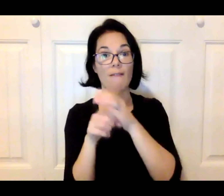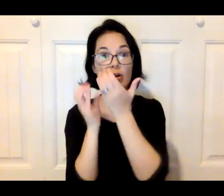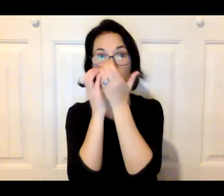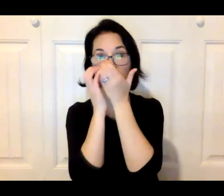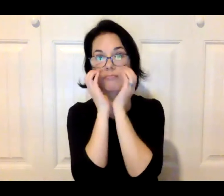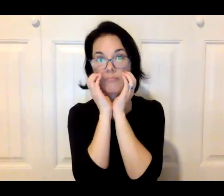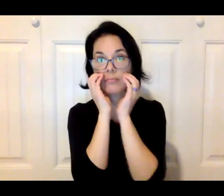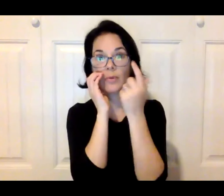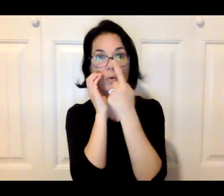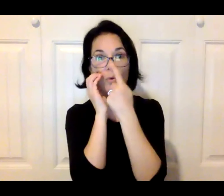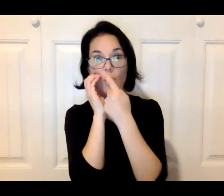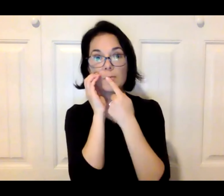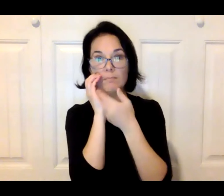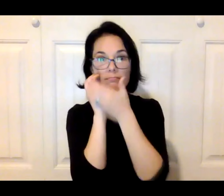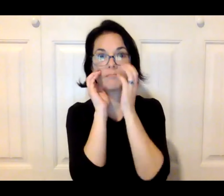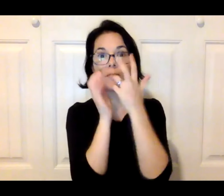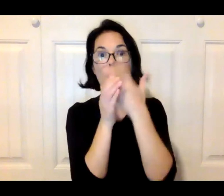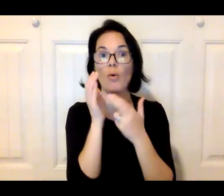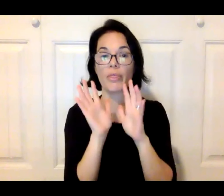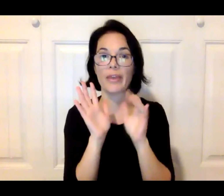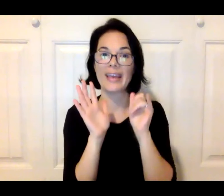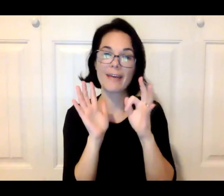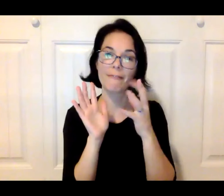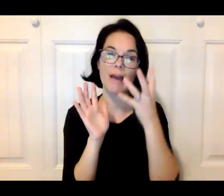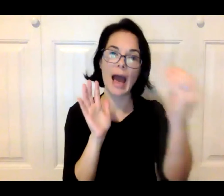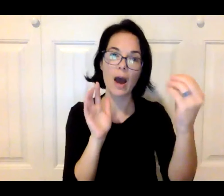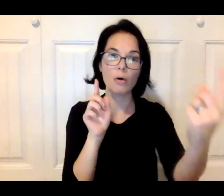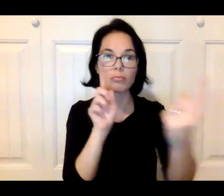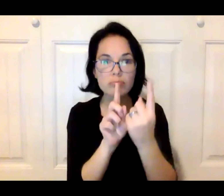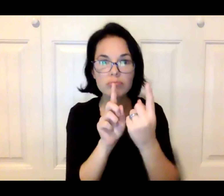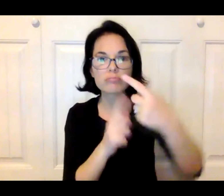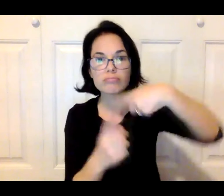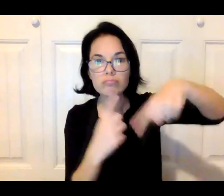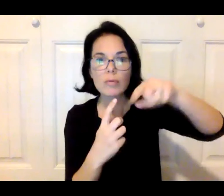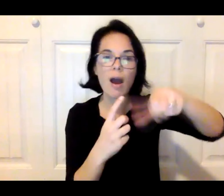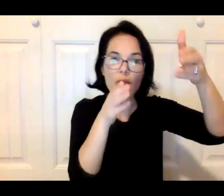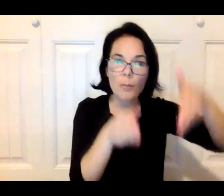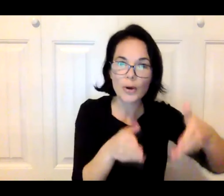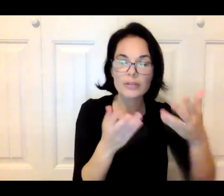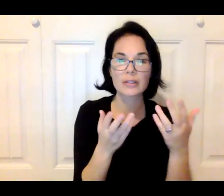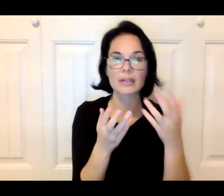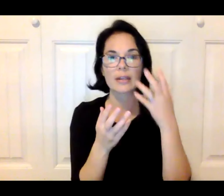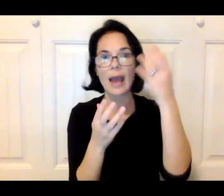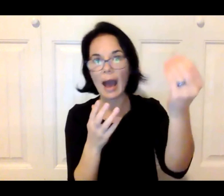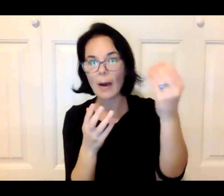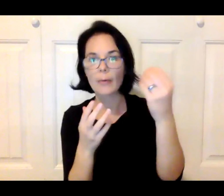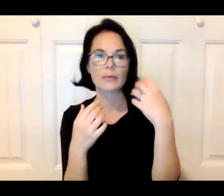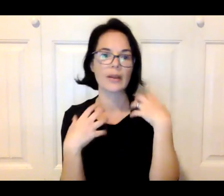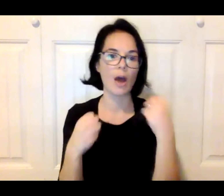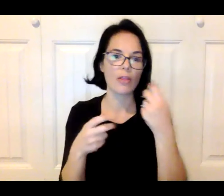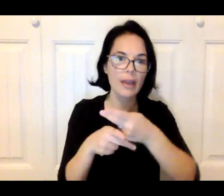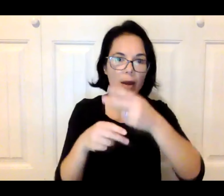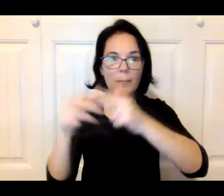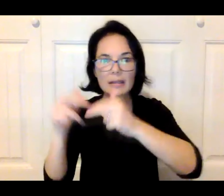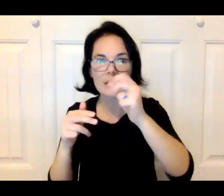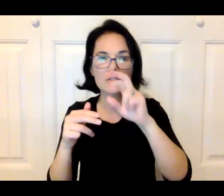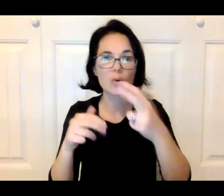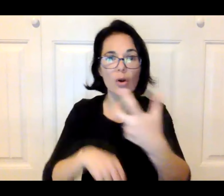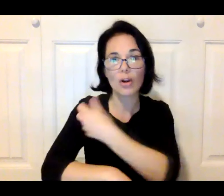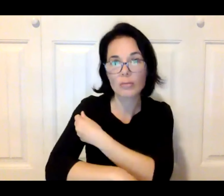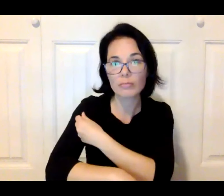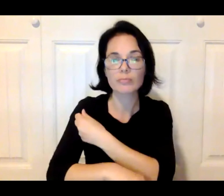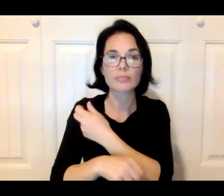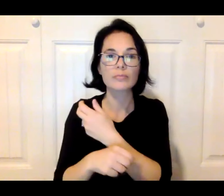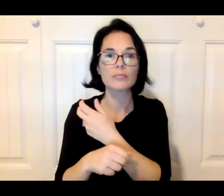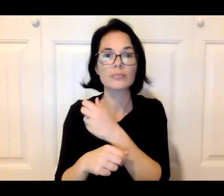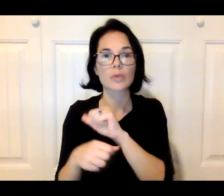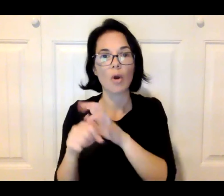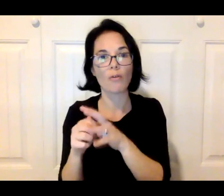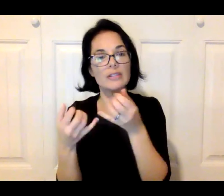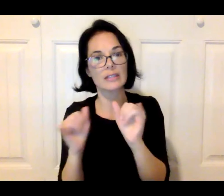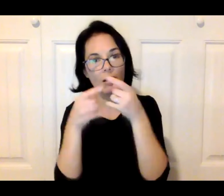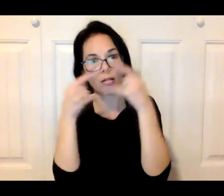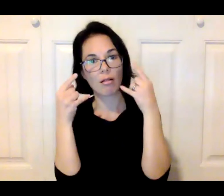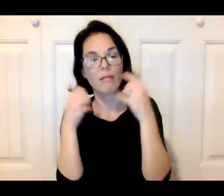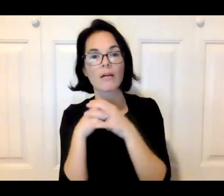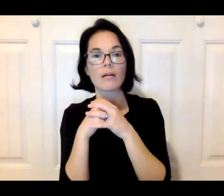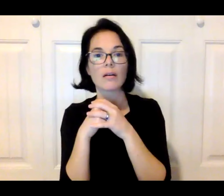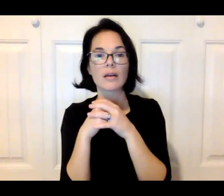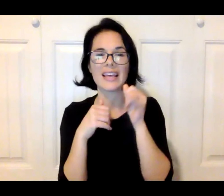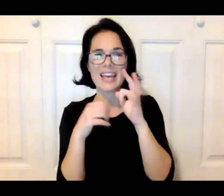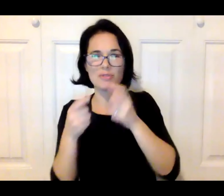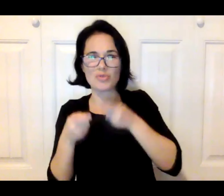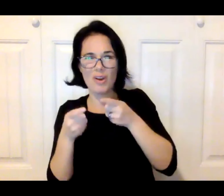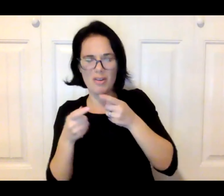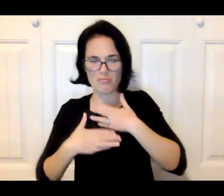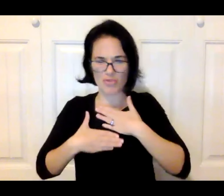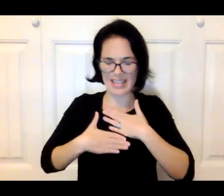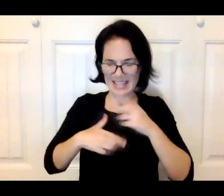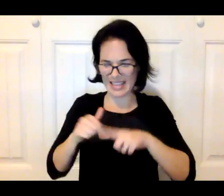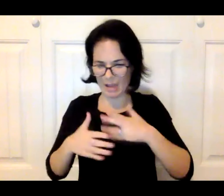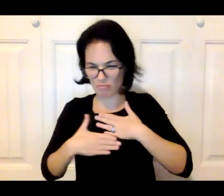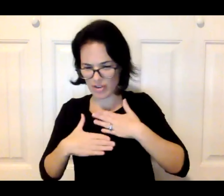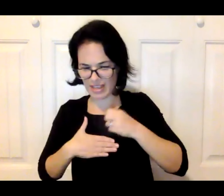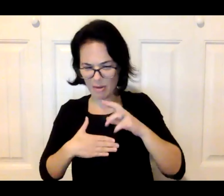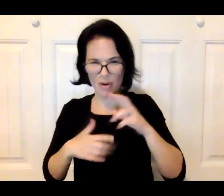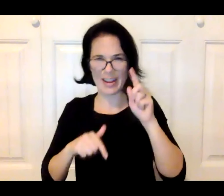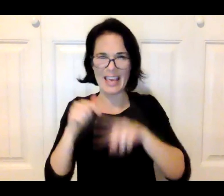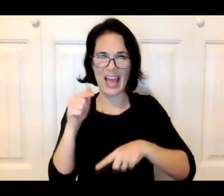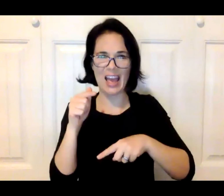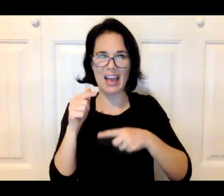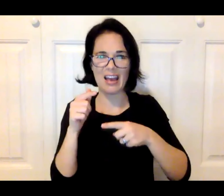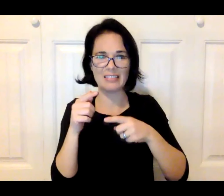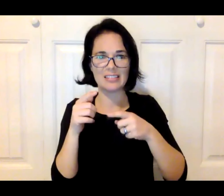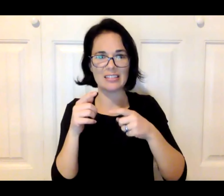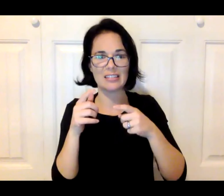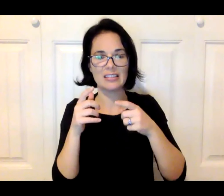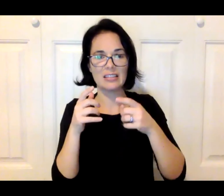us informed as new evidence becomes available. DOMINIC: We can screen share the CDC website too.